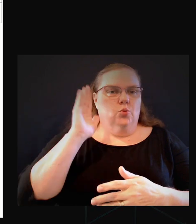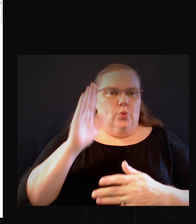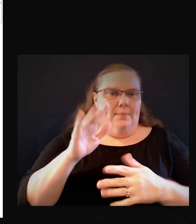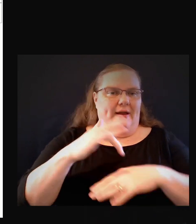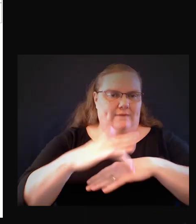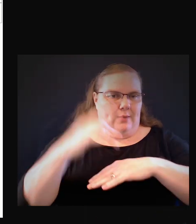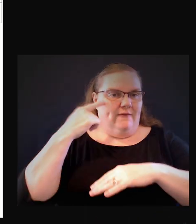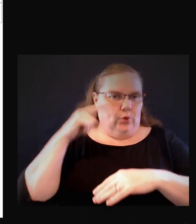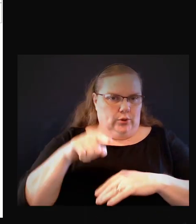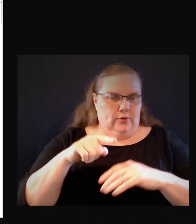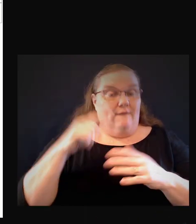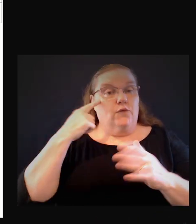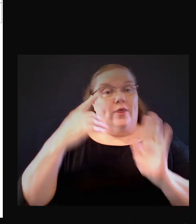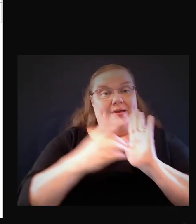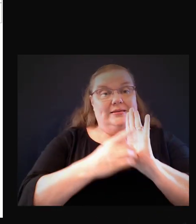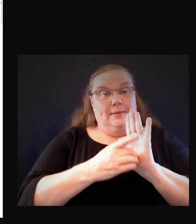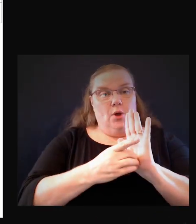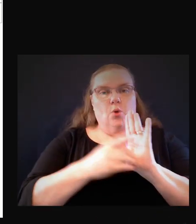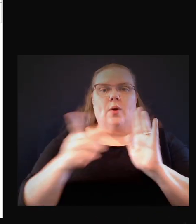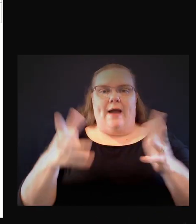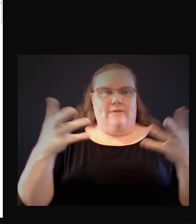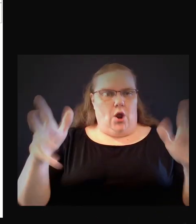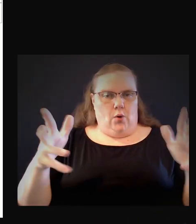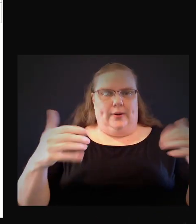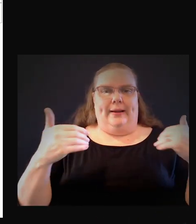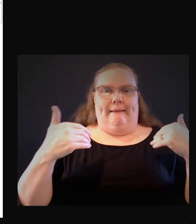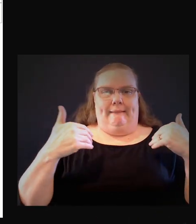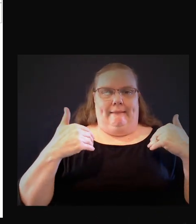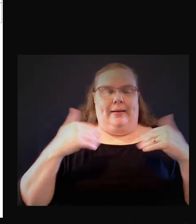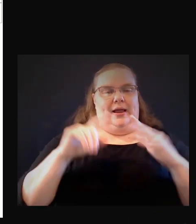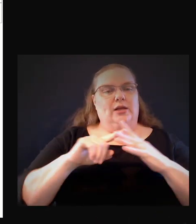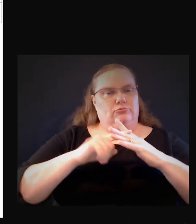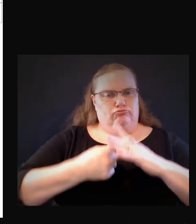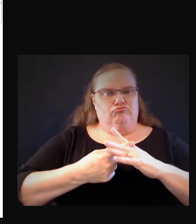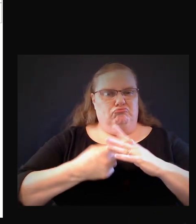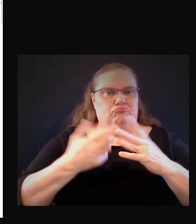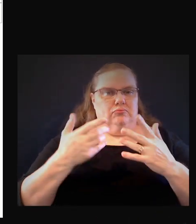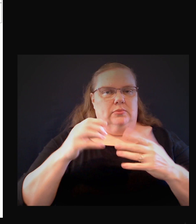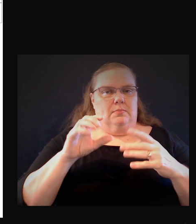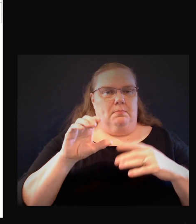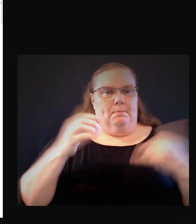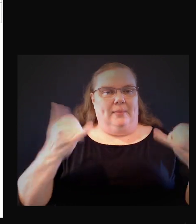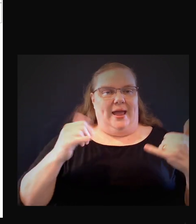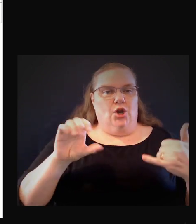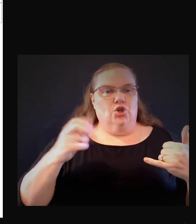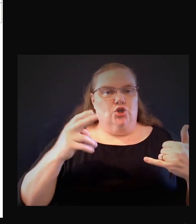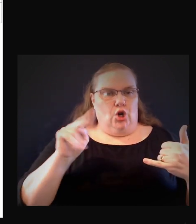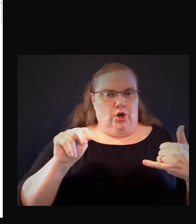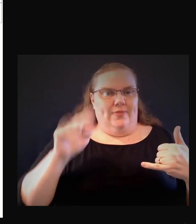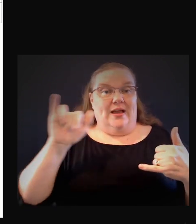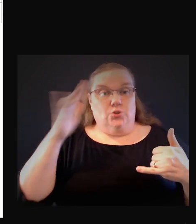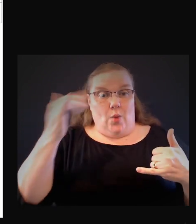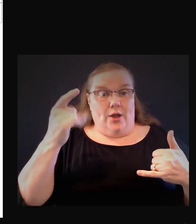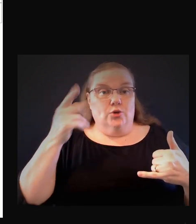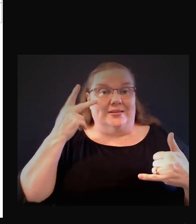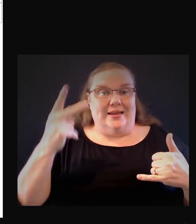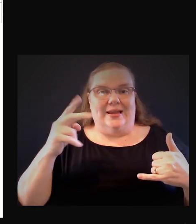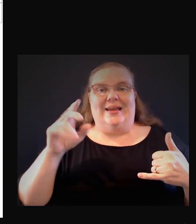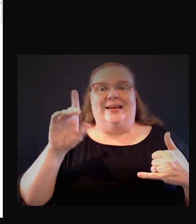I have already enabled Player Churn for this title, which is why you see a Deactivate Player Churn on the right-hand side.